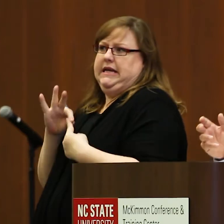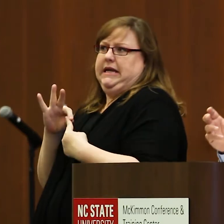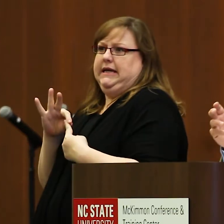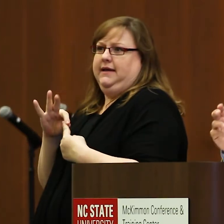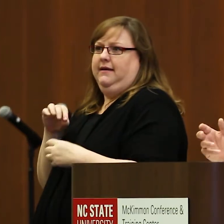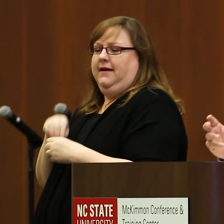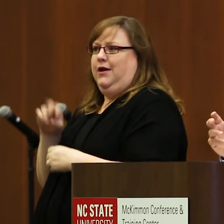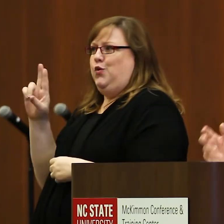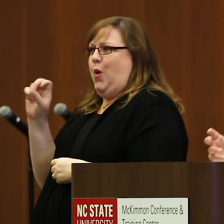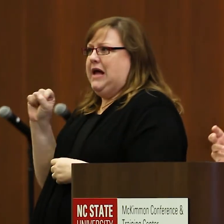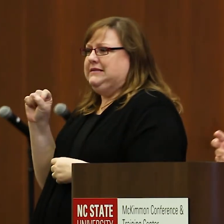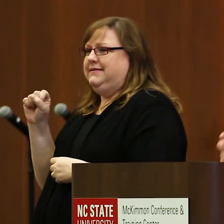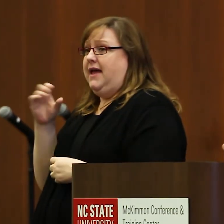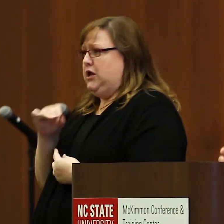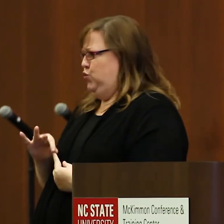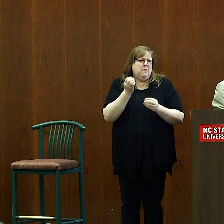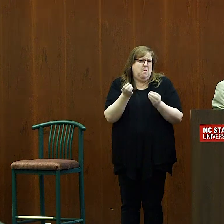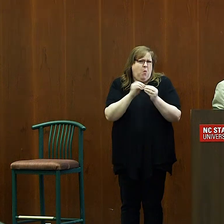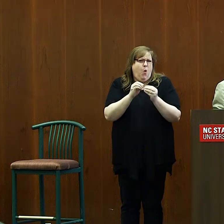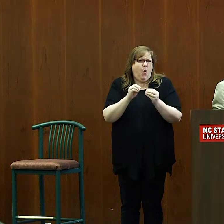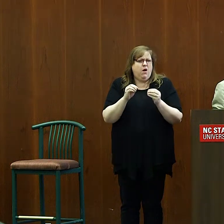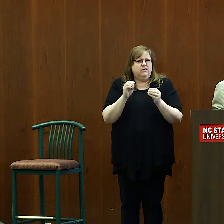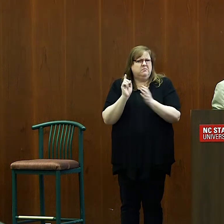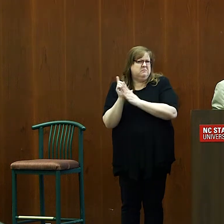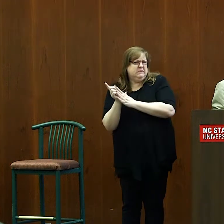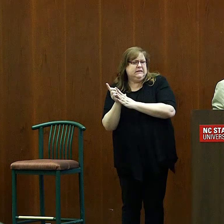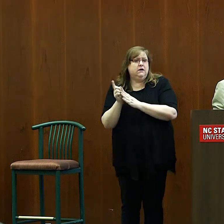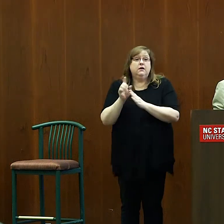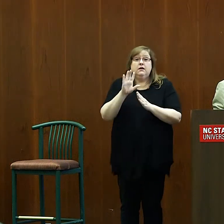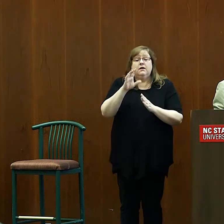and certainly unique for North Carolina. We're trying to improve the health of